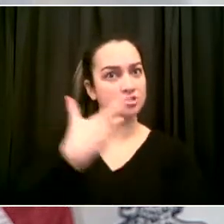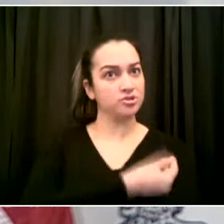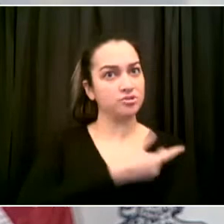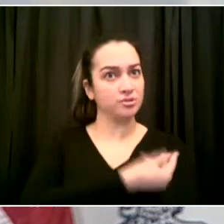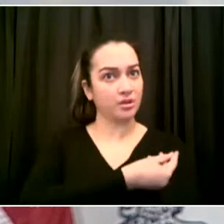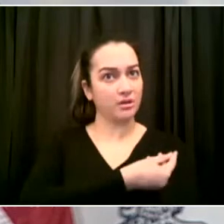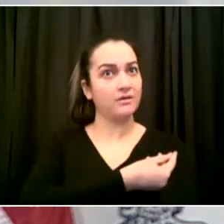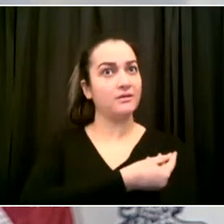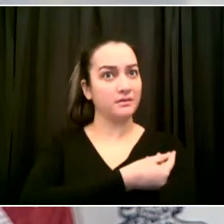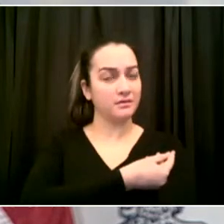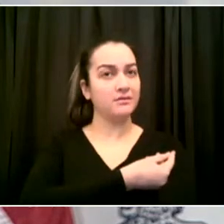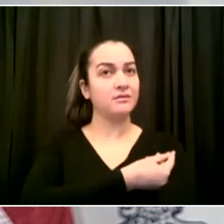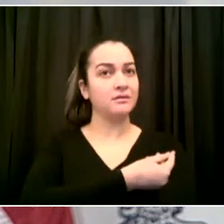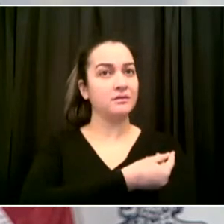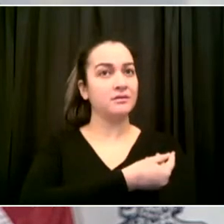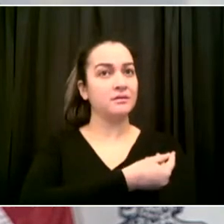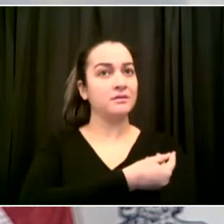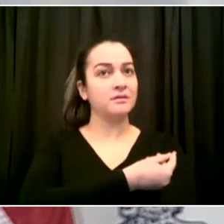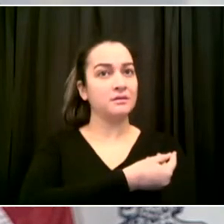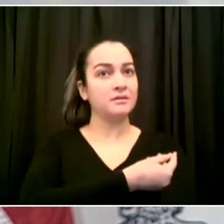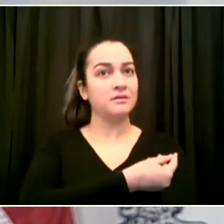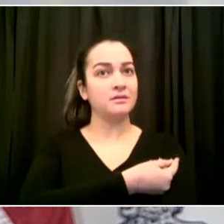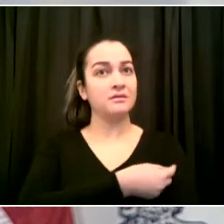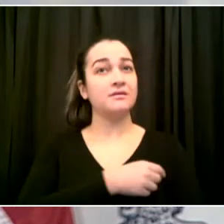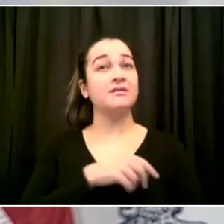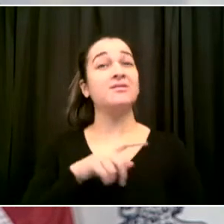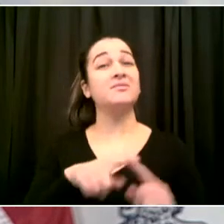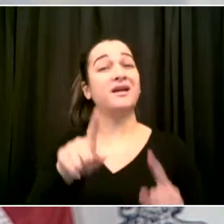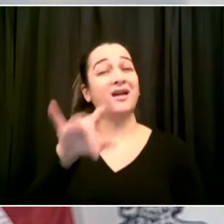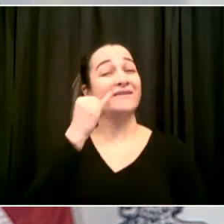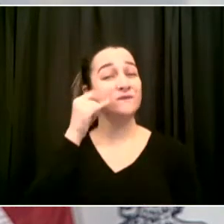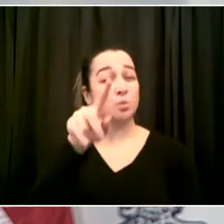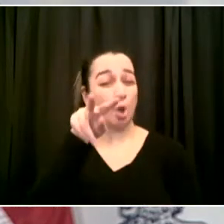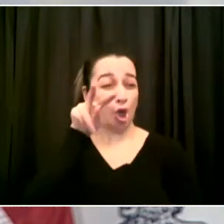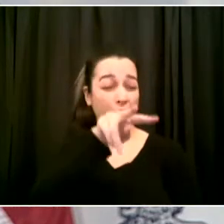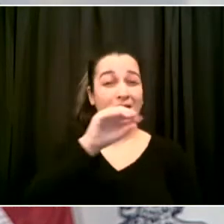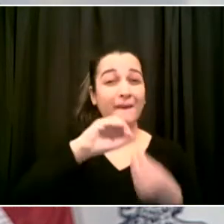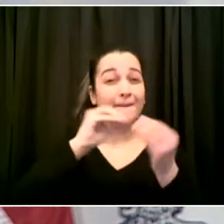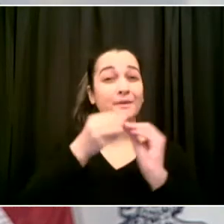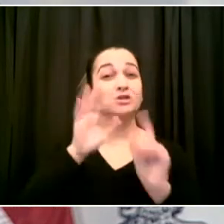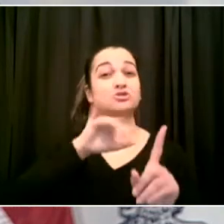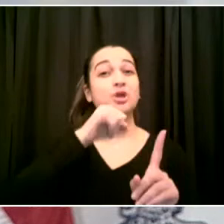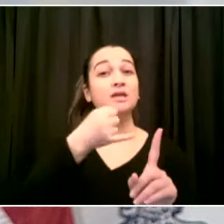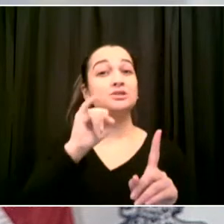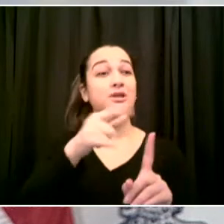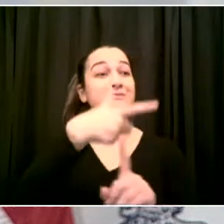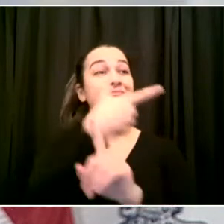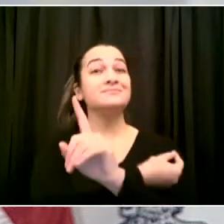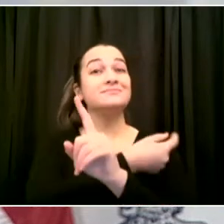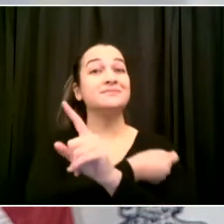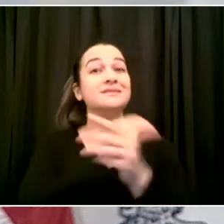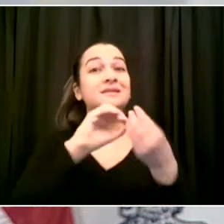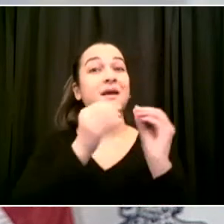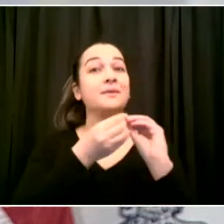JOHNSON VACCINE IS SHOWING TO BE CONSIDERABLY LESS EFFECTIVE. THESE ARE